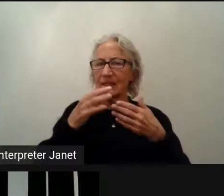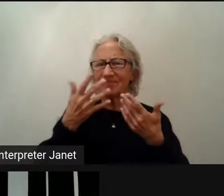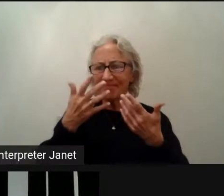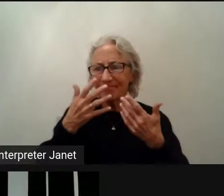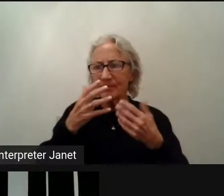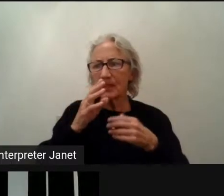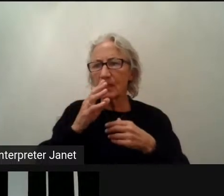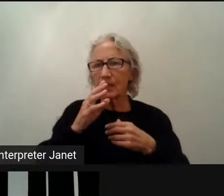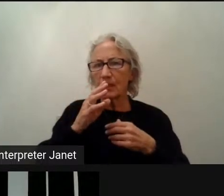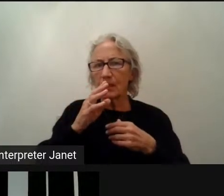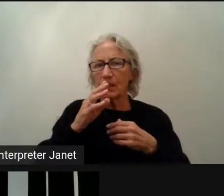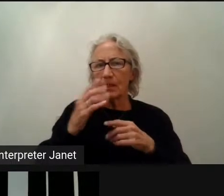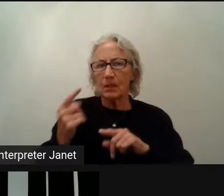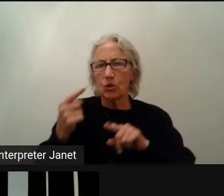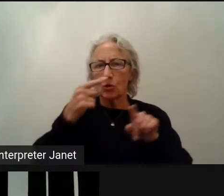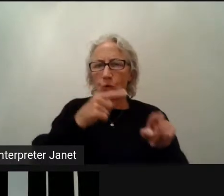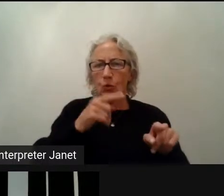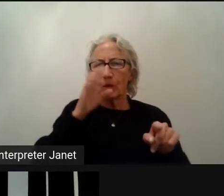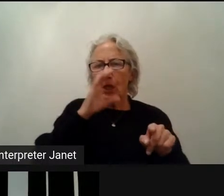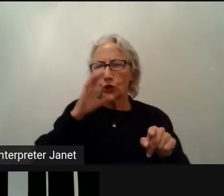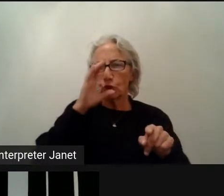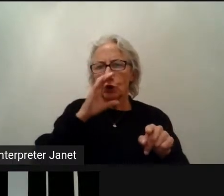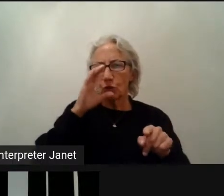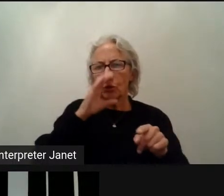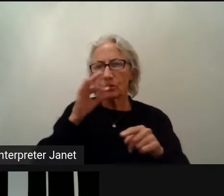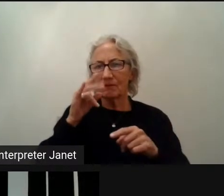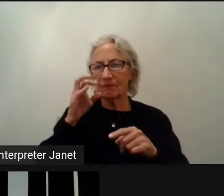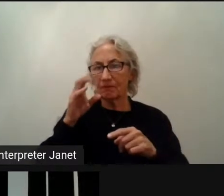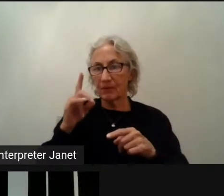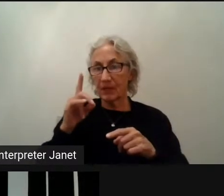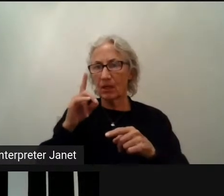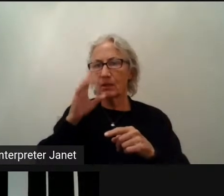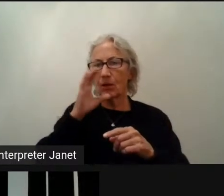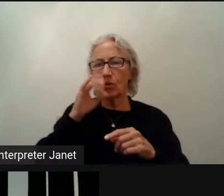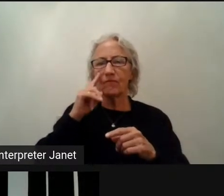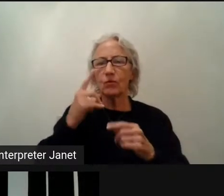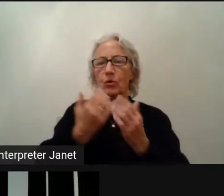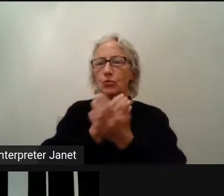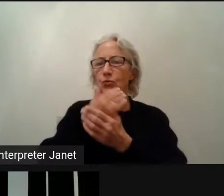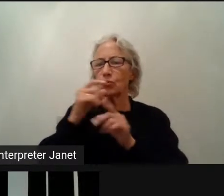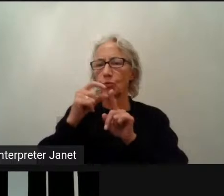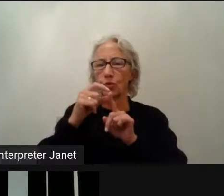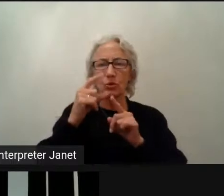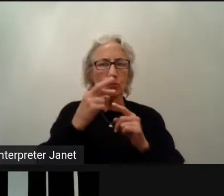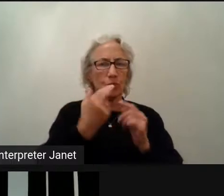Anna Ingeborg Linnet: I think the users we had primarily looked at one thing. They looked at the search field and every